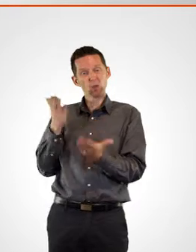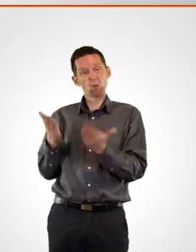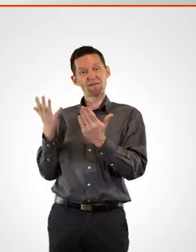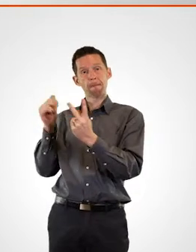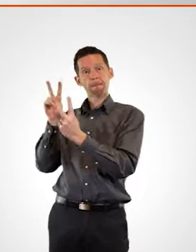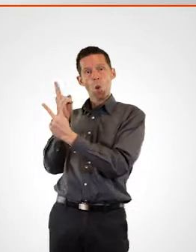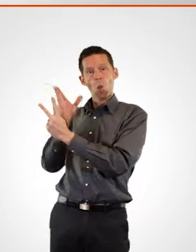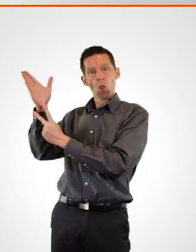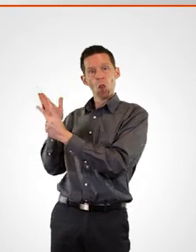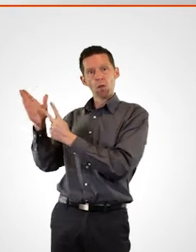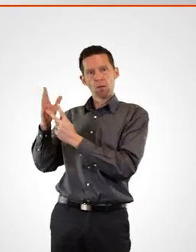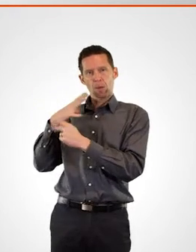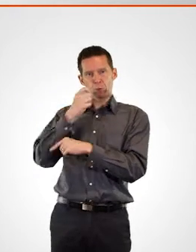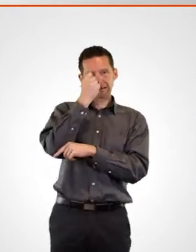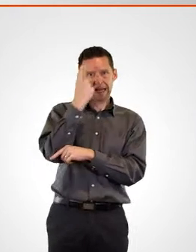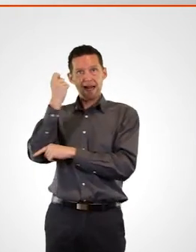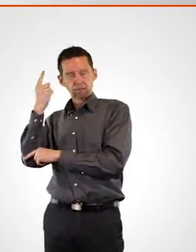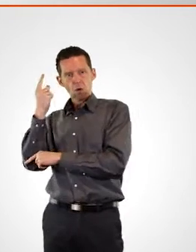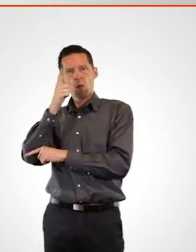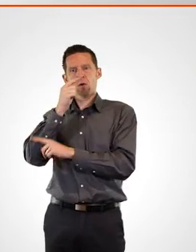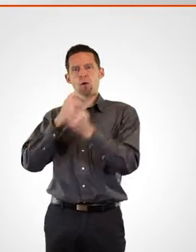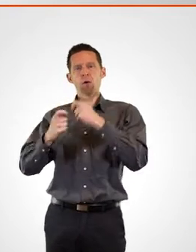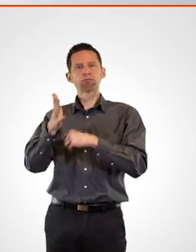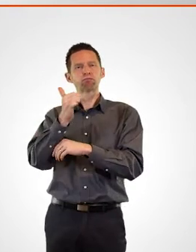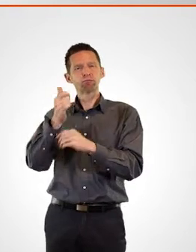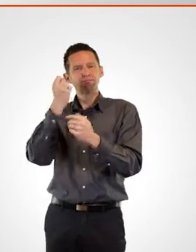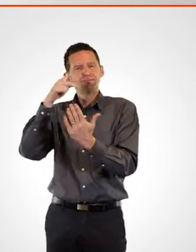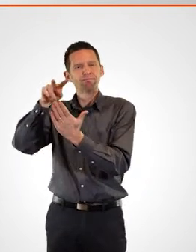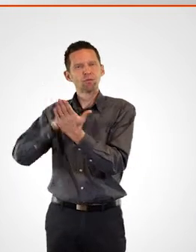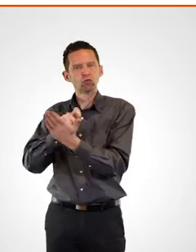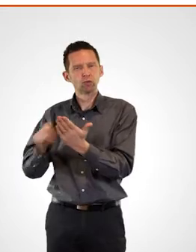from both of these arteries if you're going to move children towards proficient literacy.